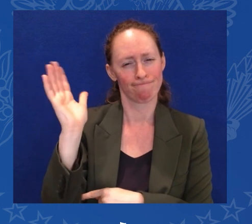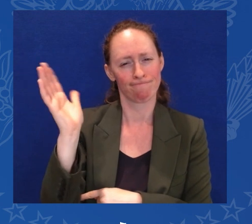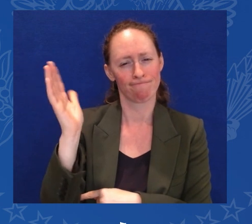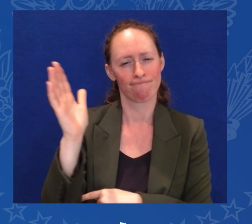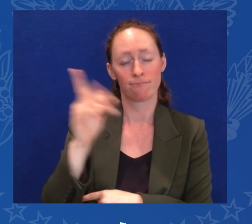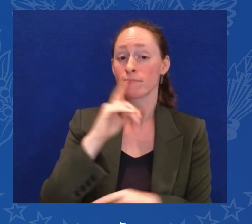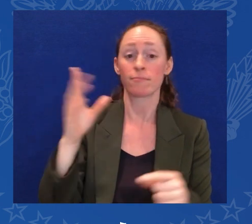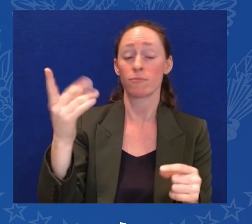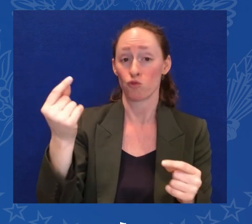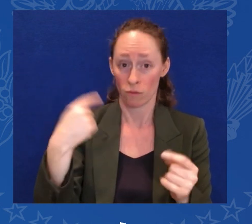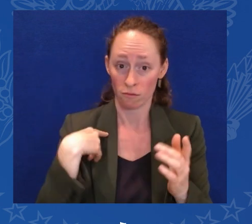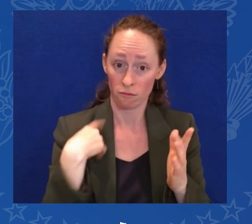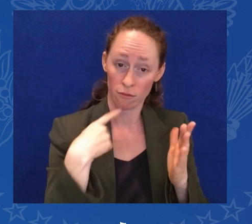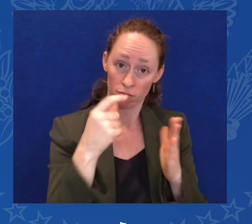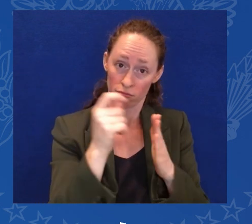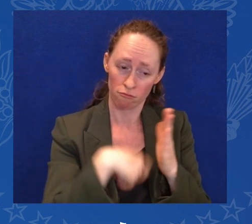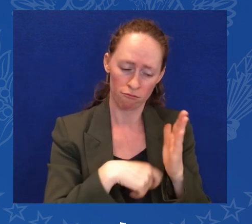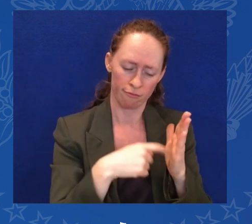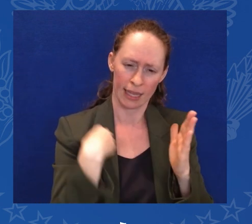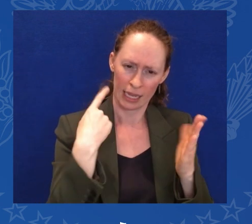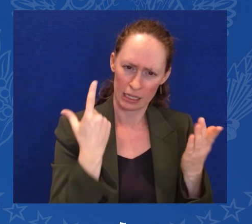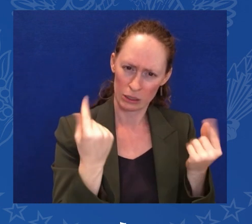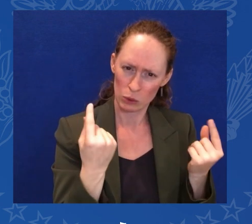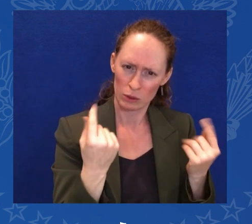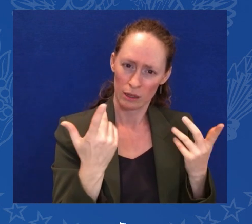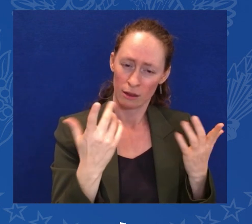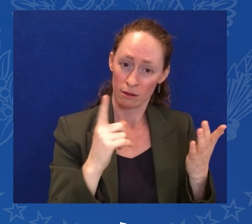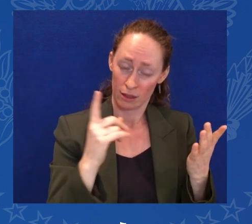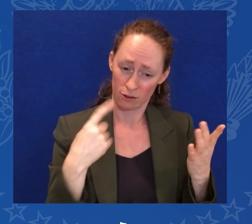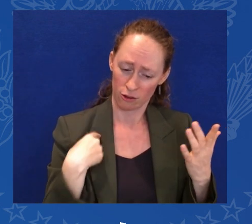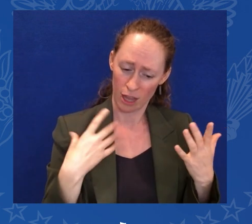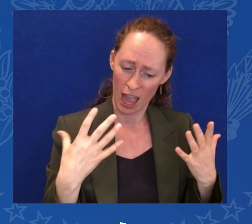I'm not joking. I can't fathom --